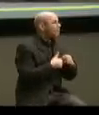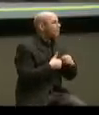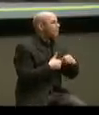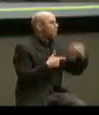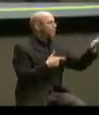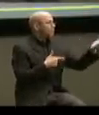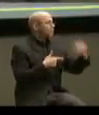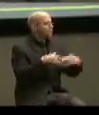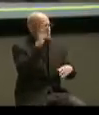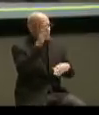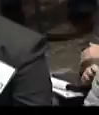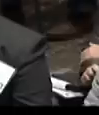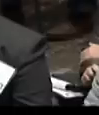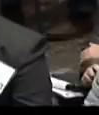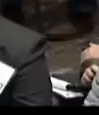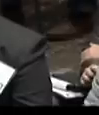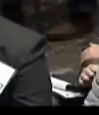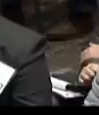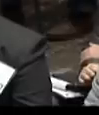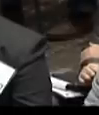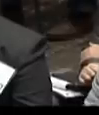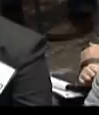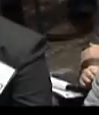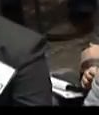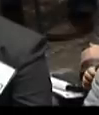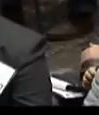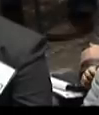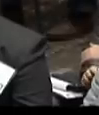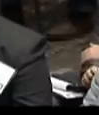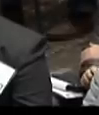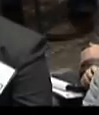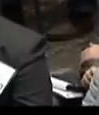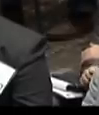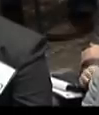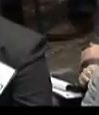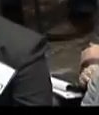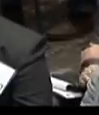HI.